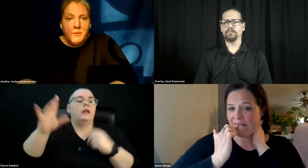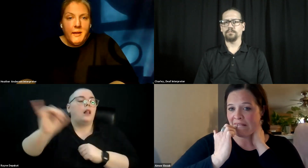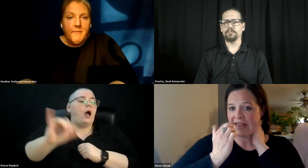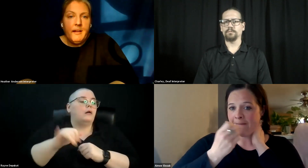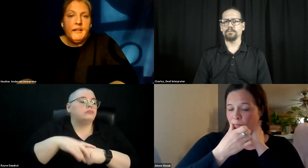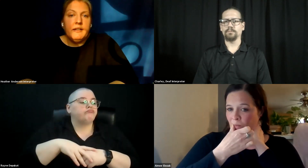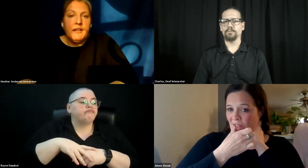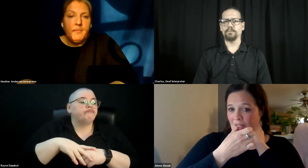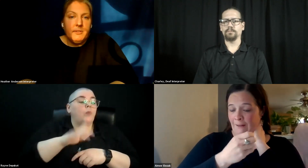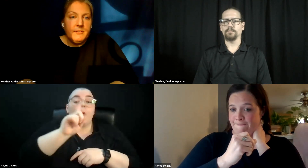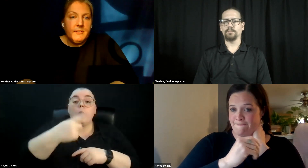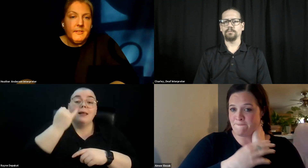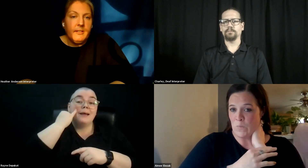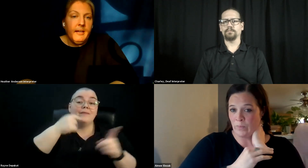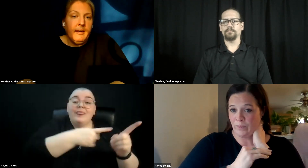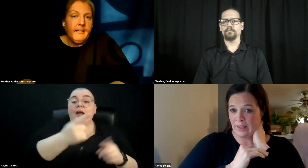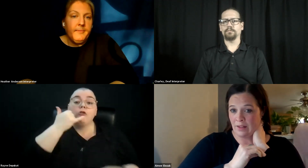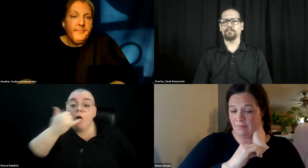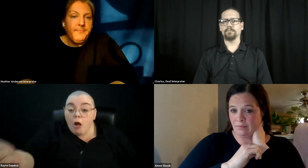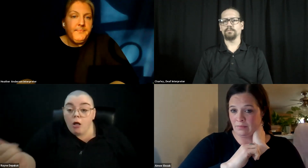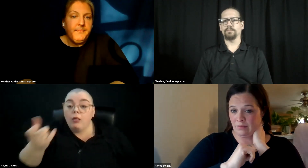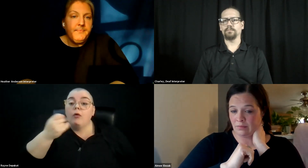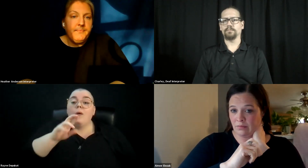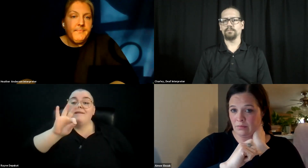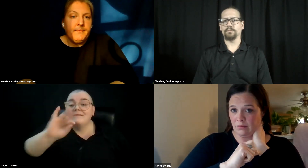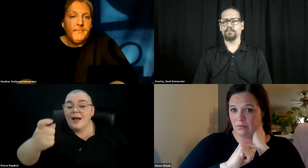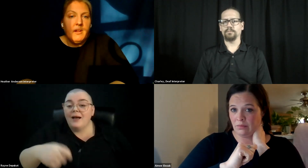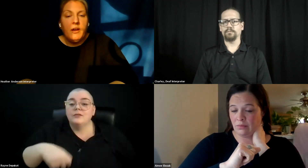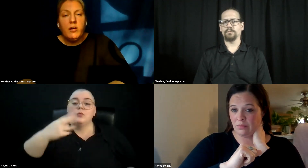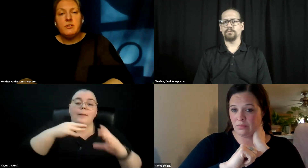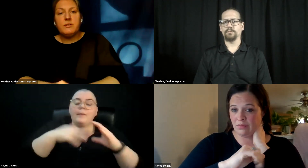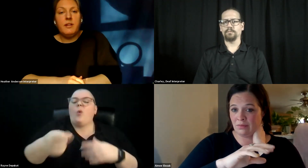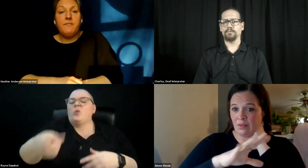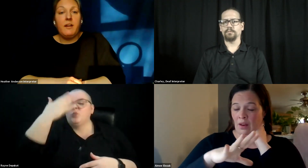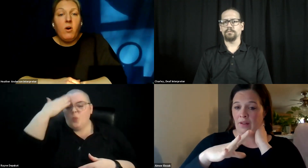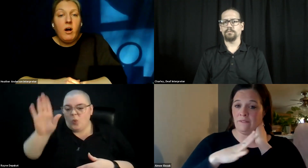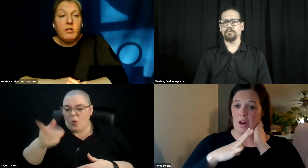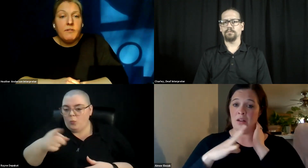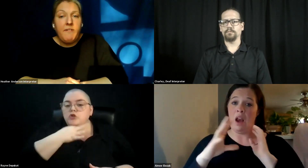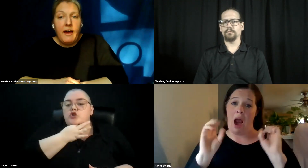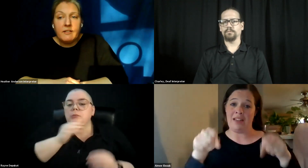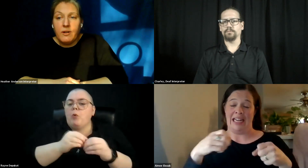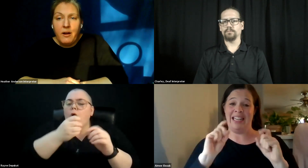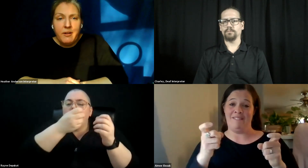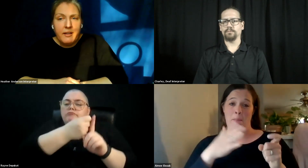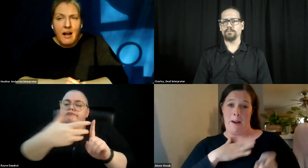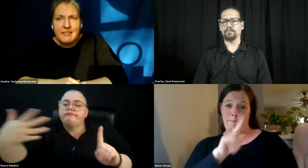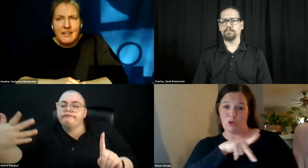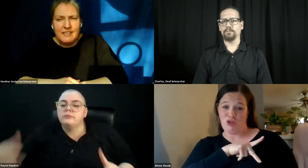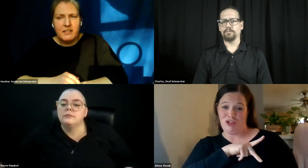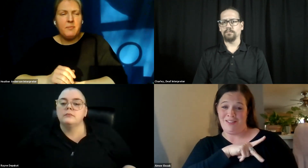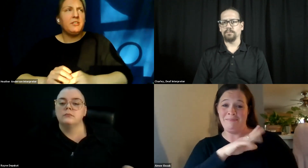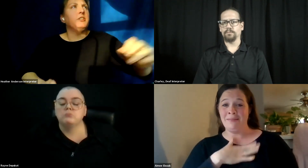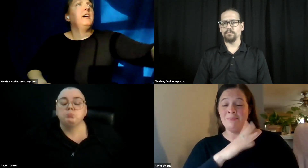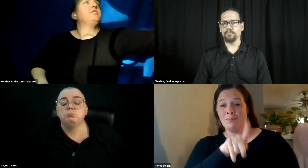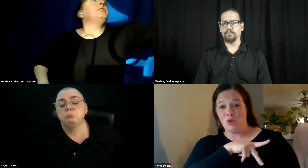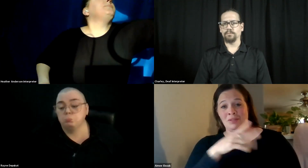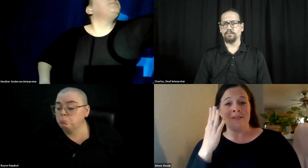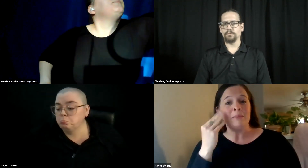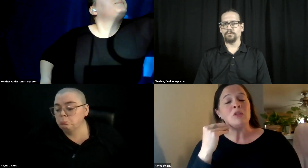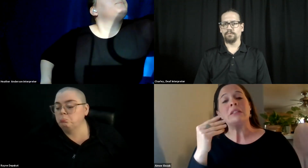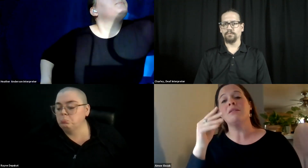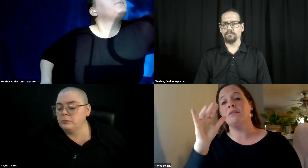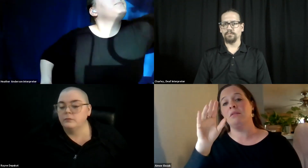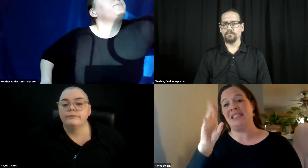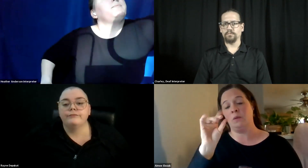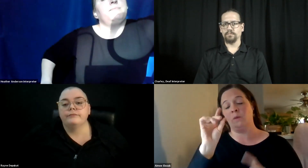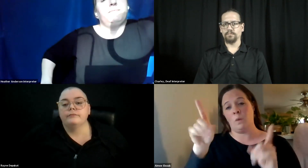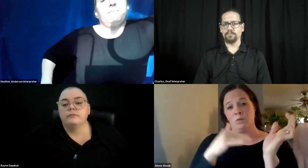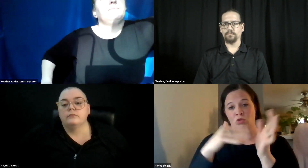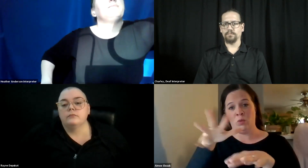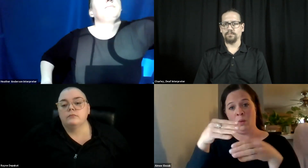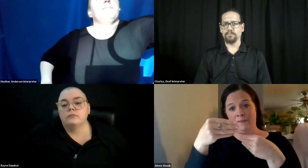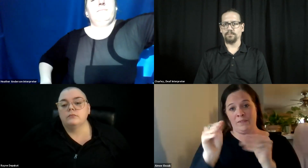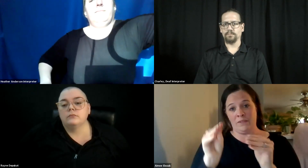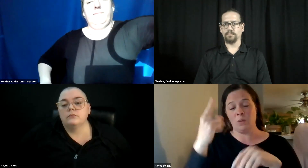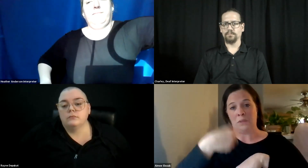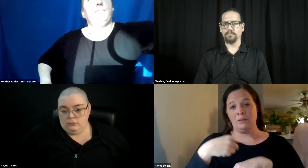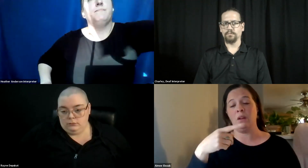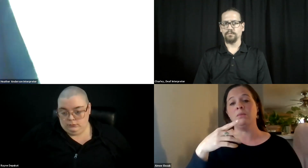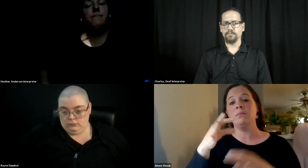I wonder if you have any examples like you, if they call our facts, how do they contact you and your personal experience.